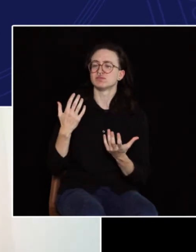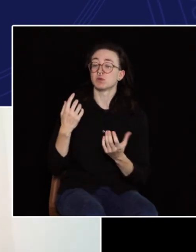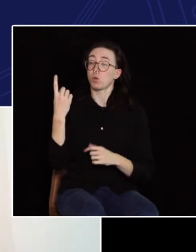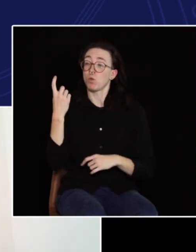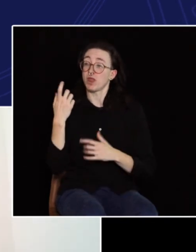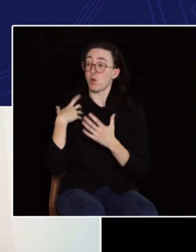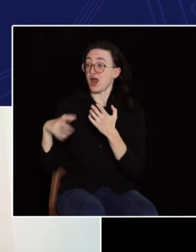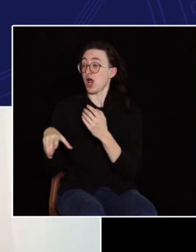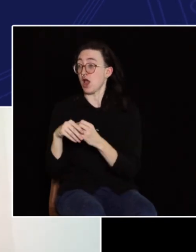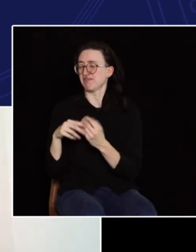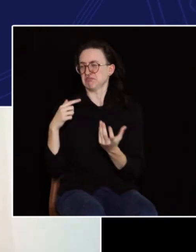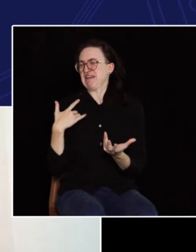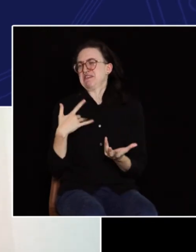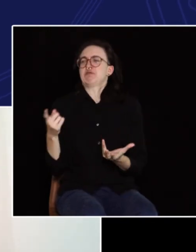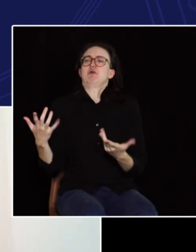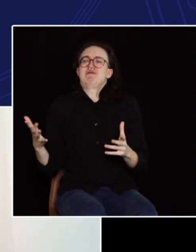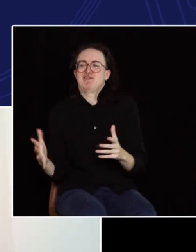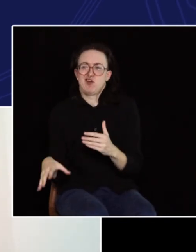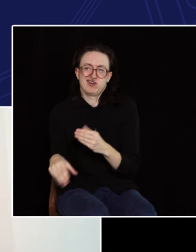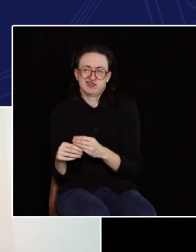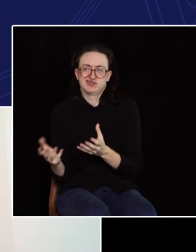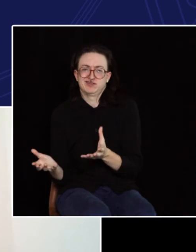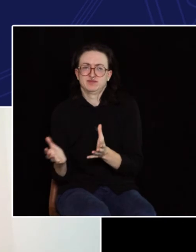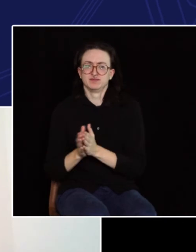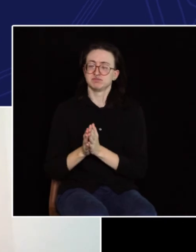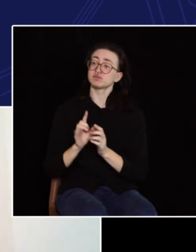Think something else I’d add is -- well, I guess you kind of already added this, but